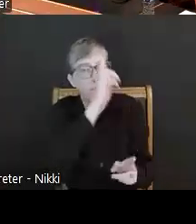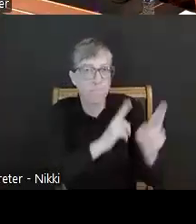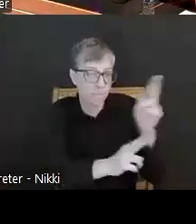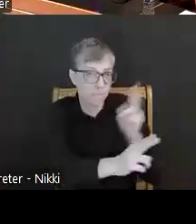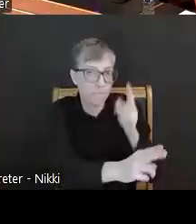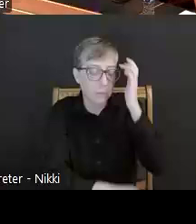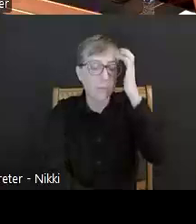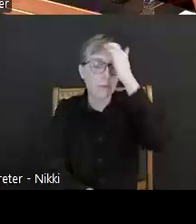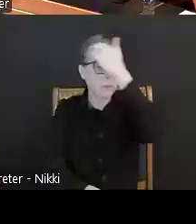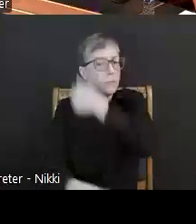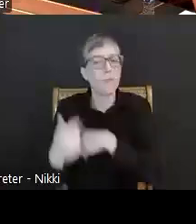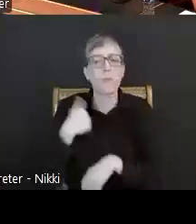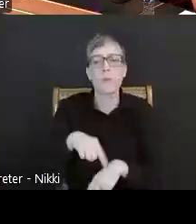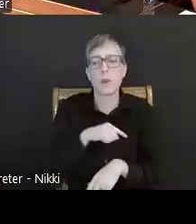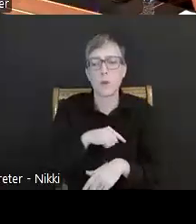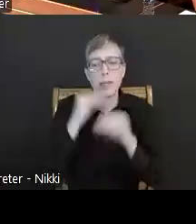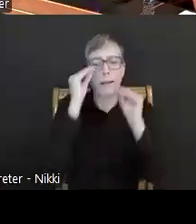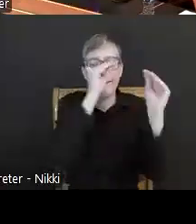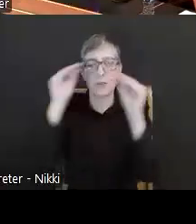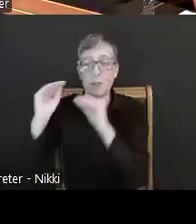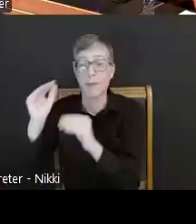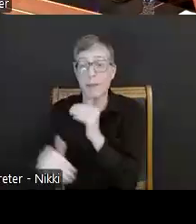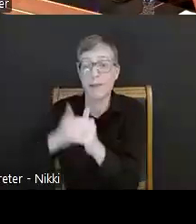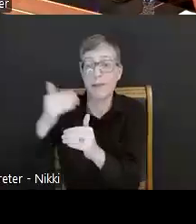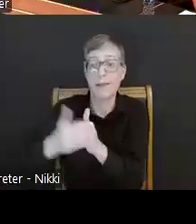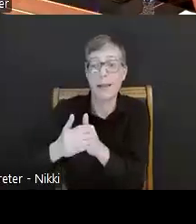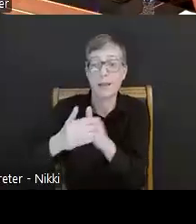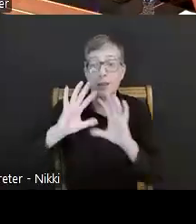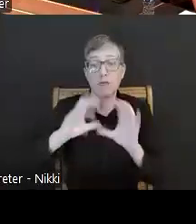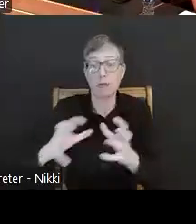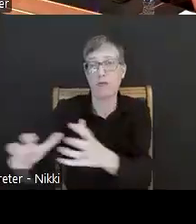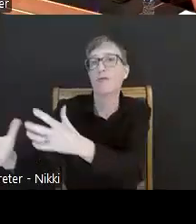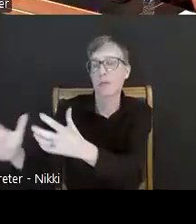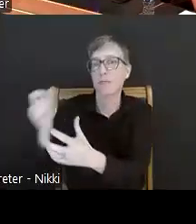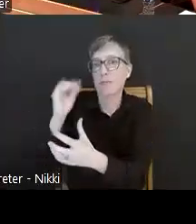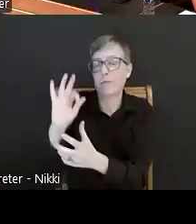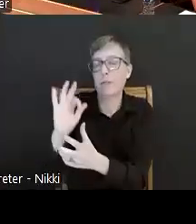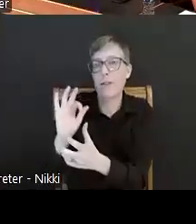ation of healthcare providers and so offer clinical rotations and shadowing opportunities